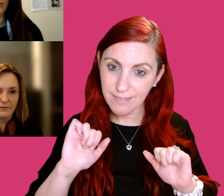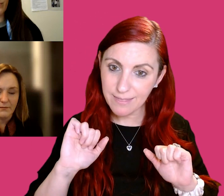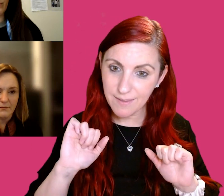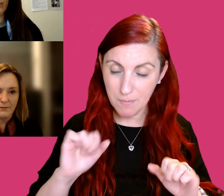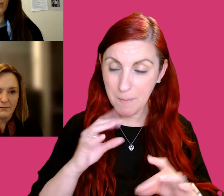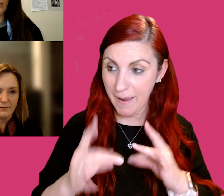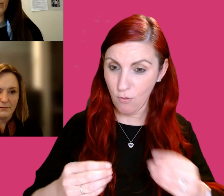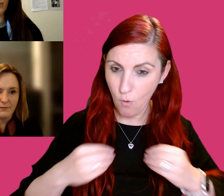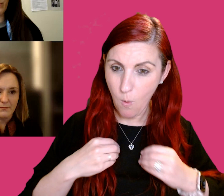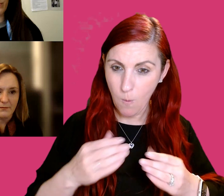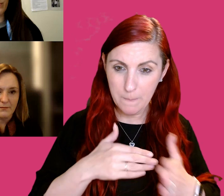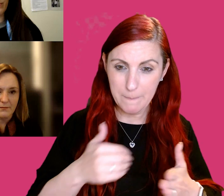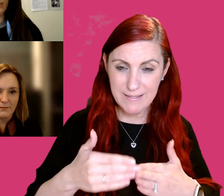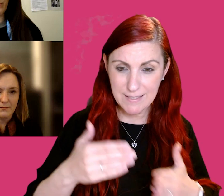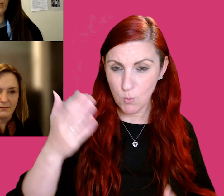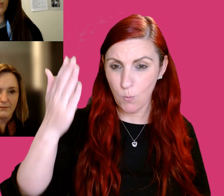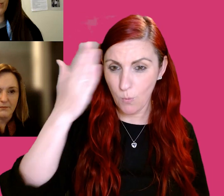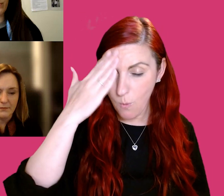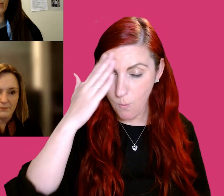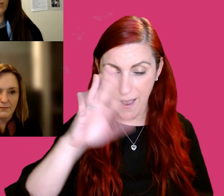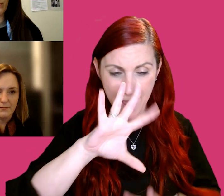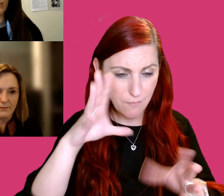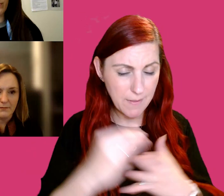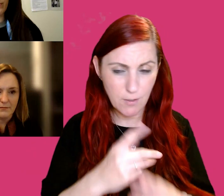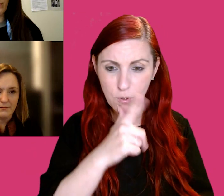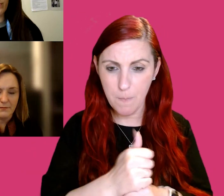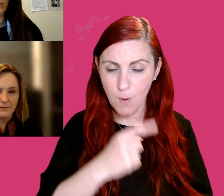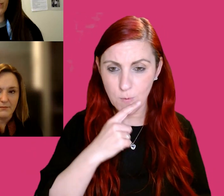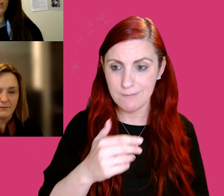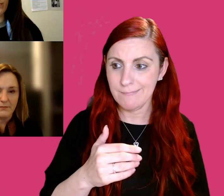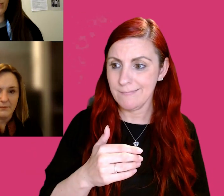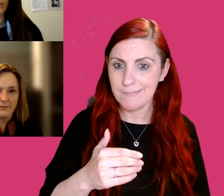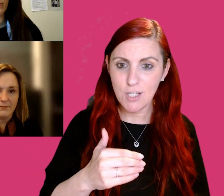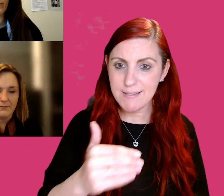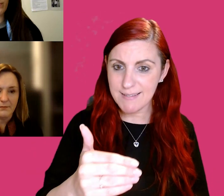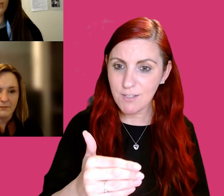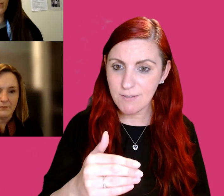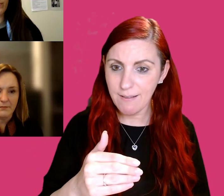business to know all about just stational diabetes or or you know and and Kate will have Illustrated